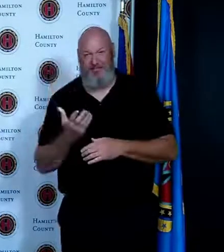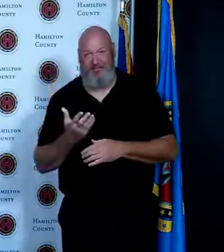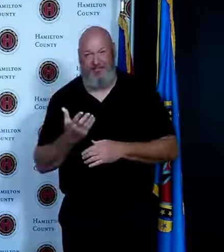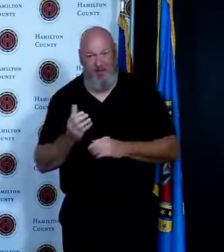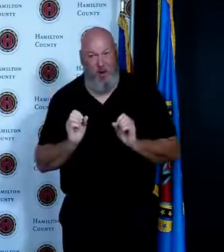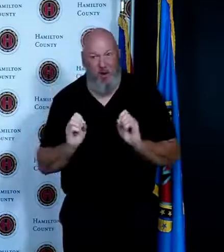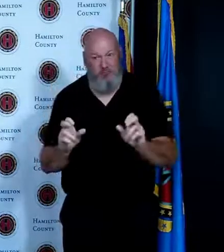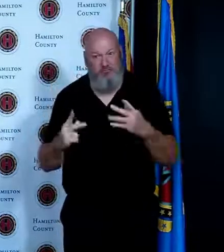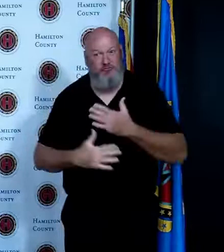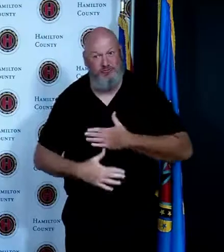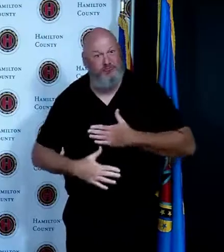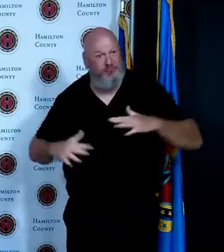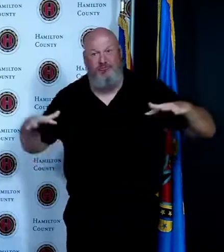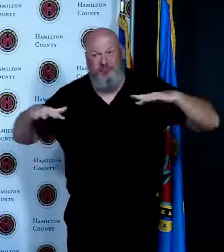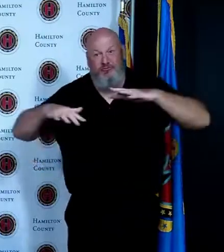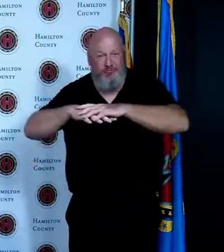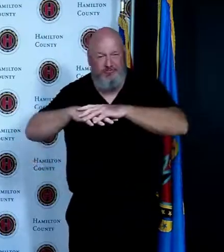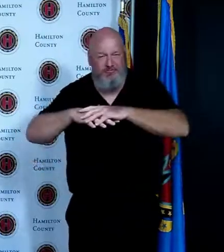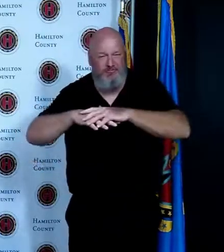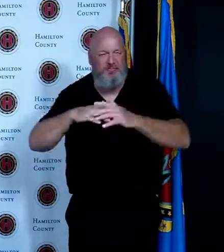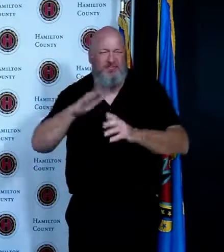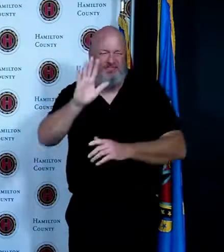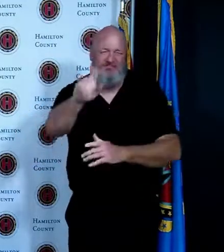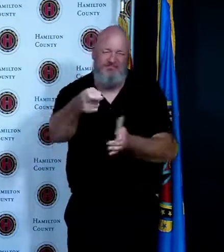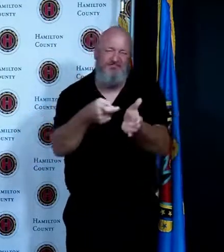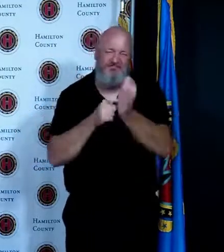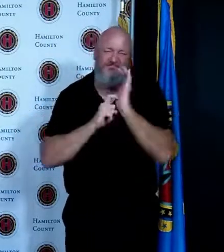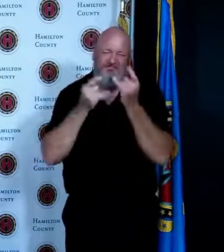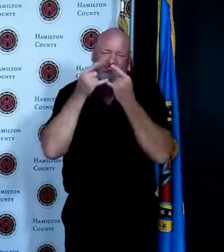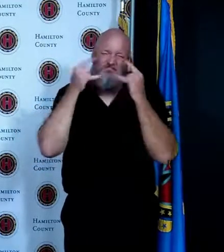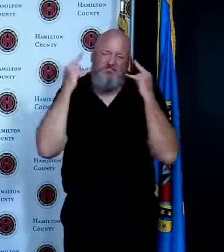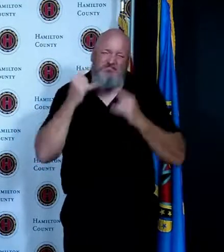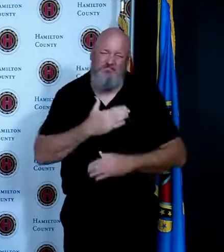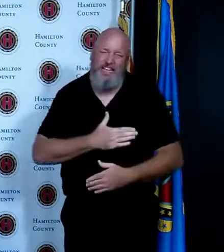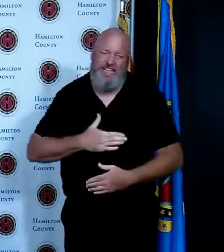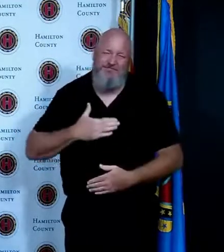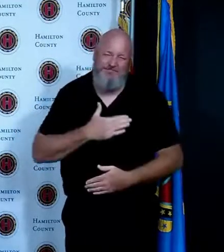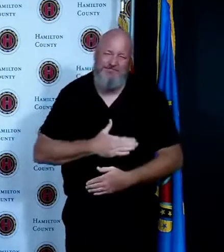know if the graphic went up I didn't see it but it's really cool and so hopefully